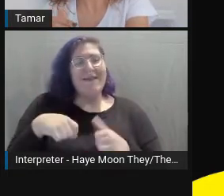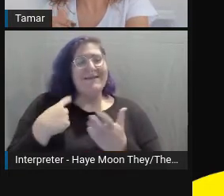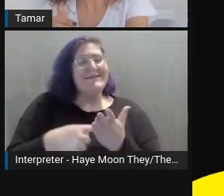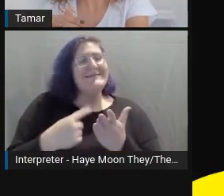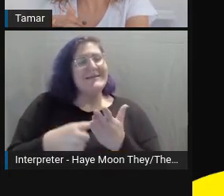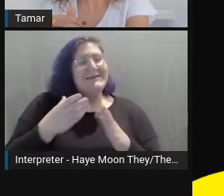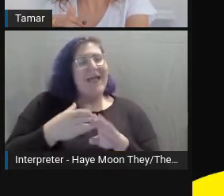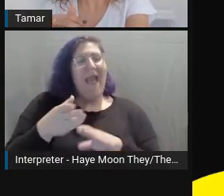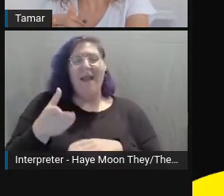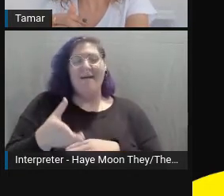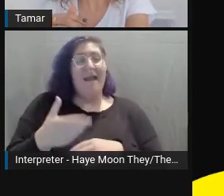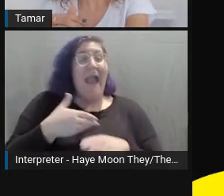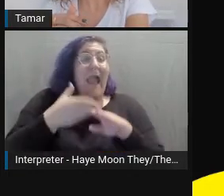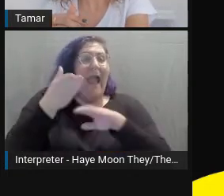I'm happy to take your thoughts.